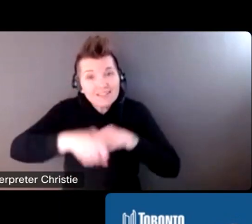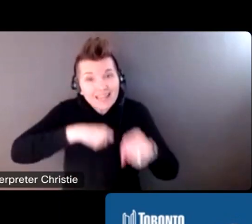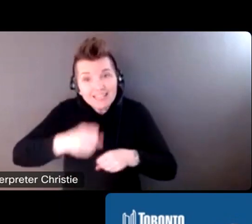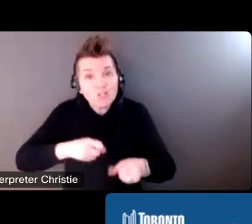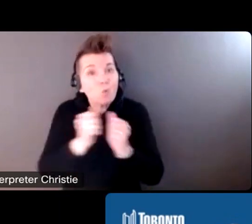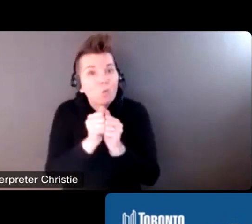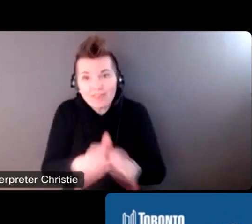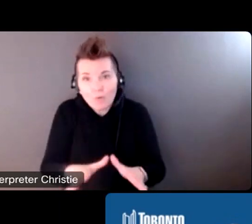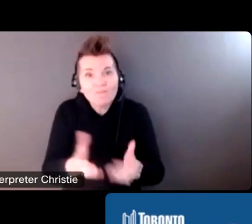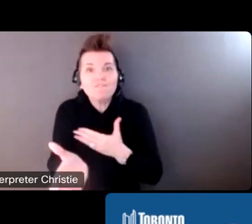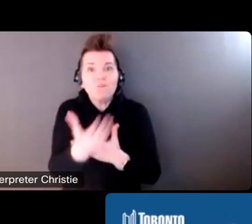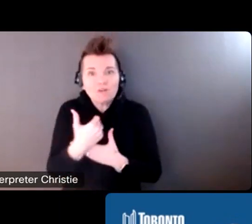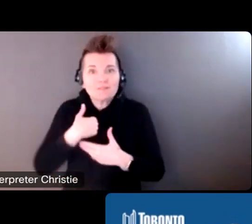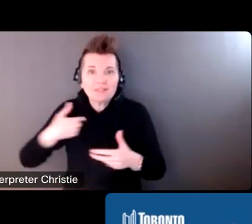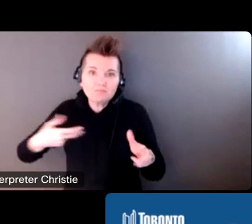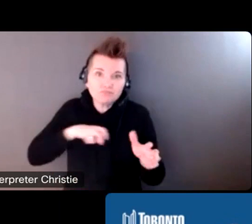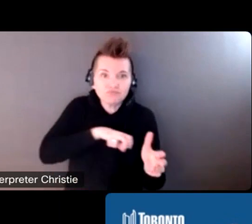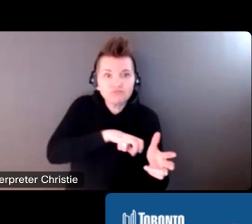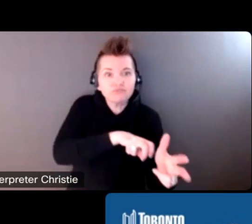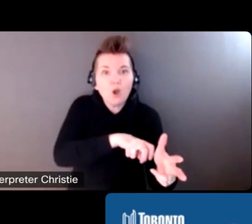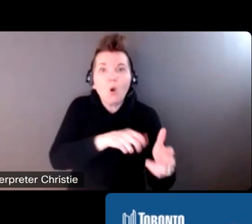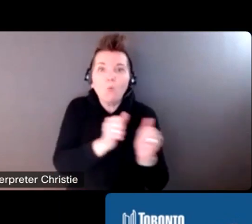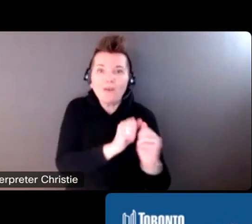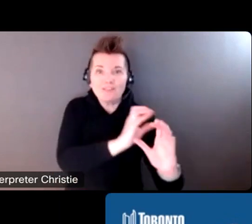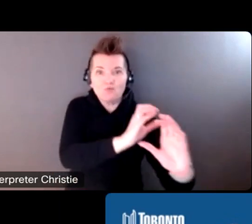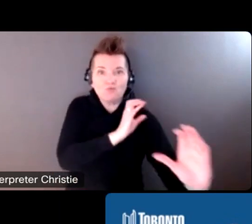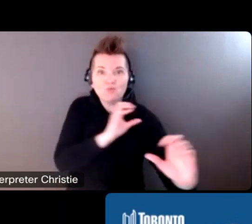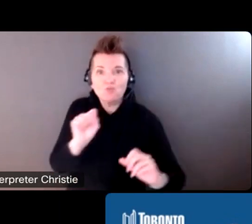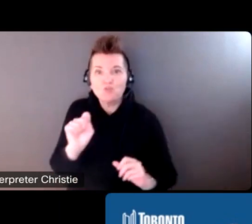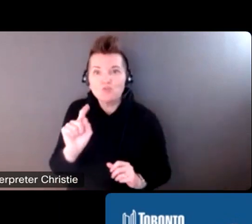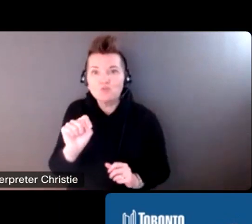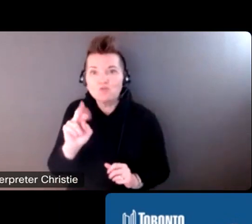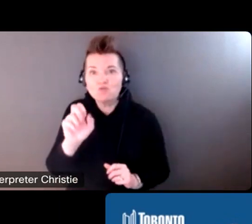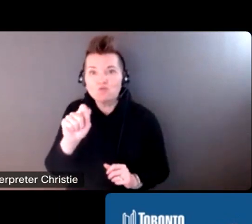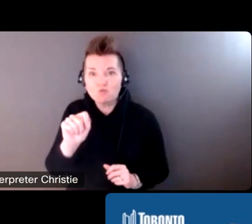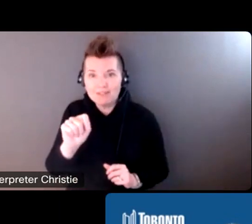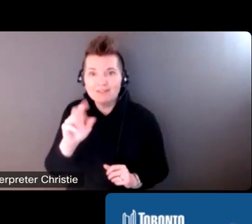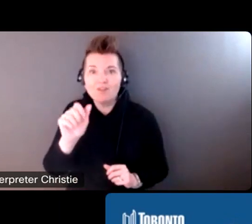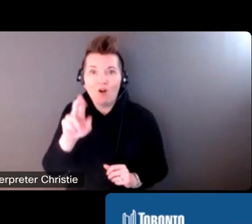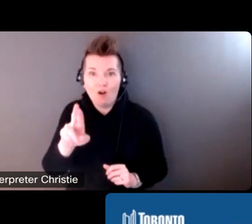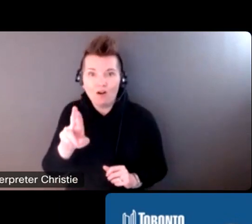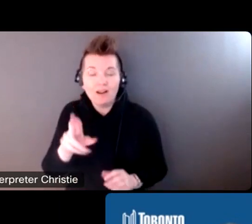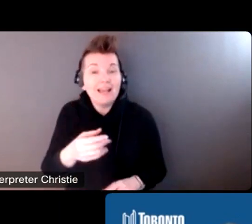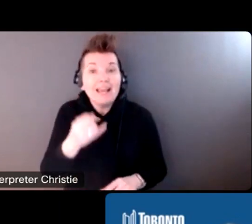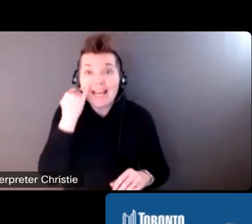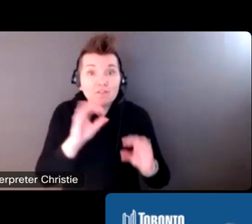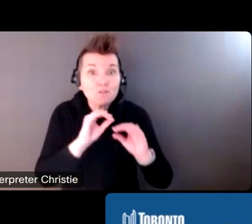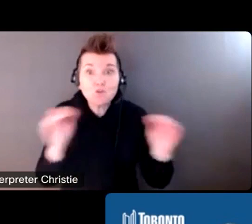to construction zones be putting cyclists in the middle of streetcar tracks. I understand it when there's no streetcar lanes having cyclists share the road but it's